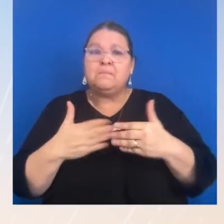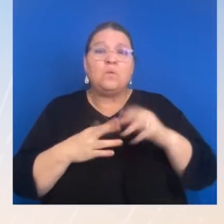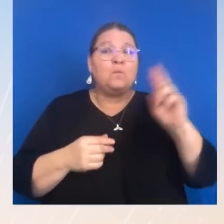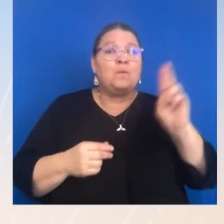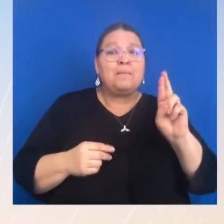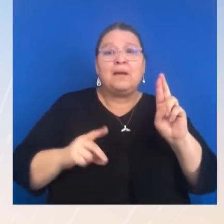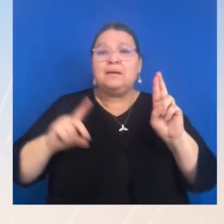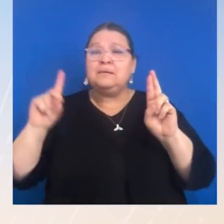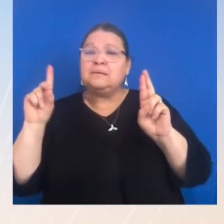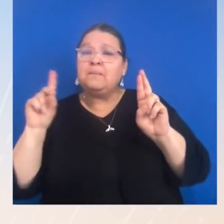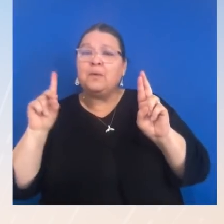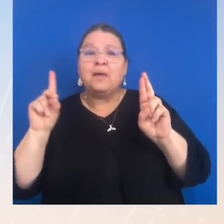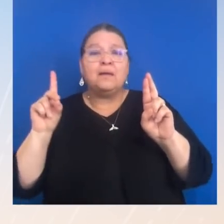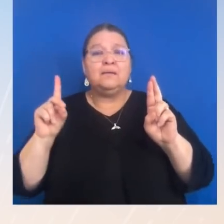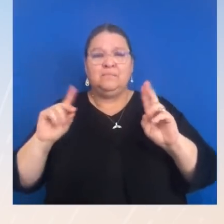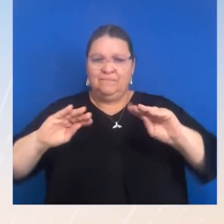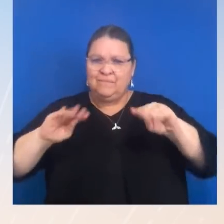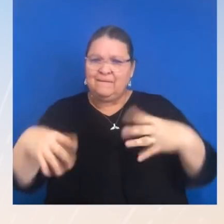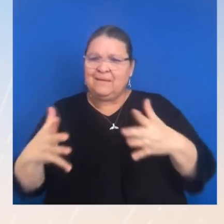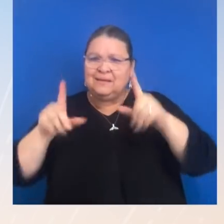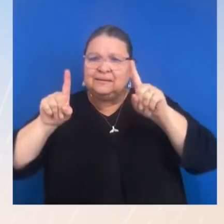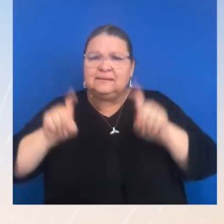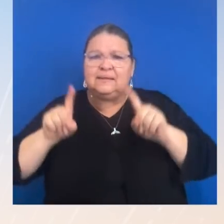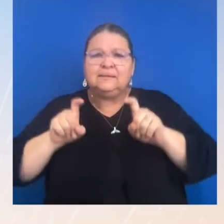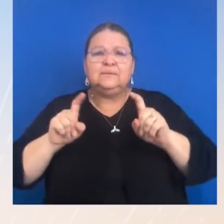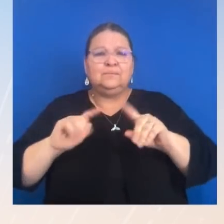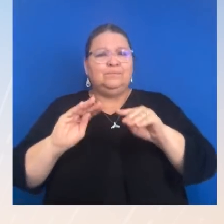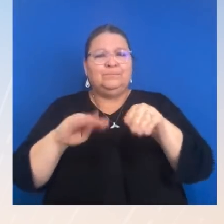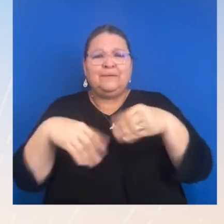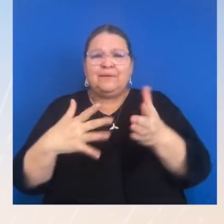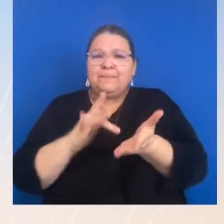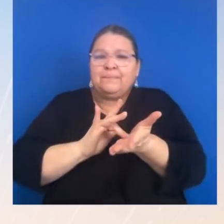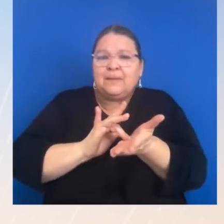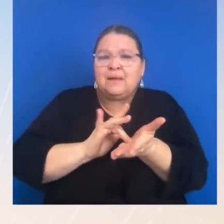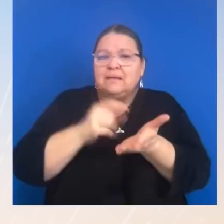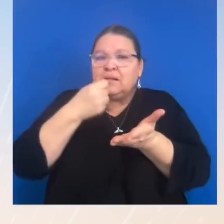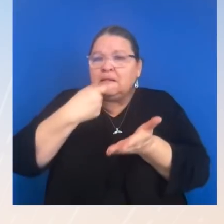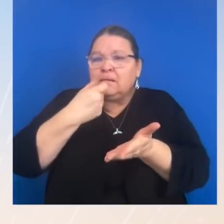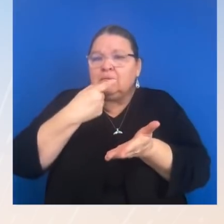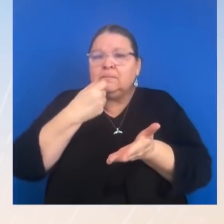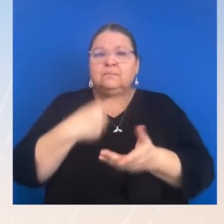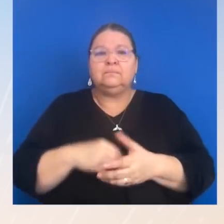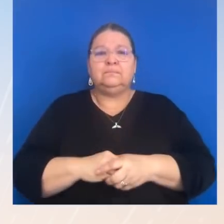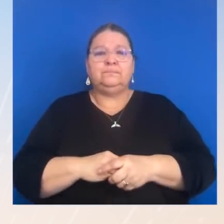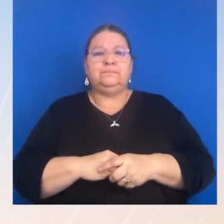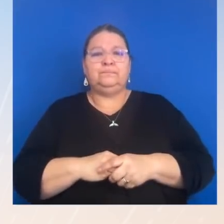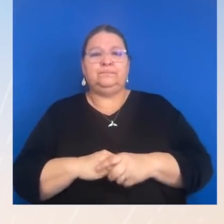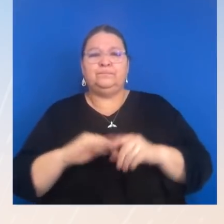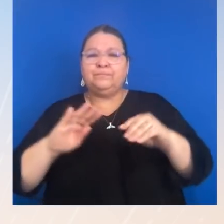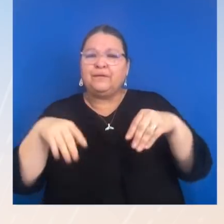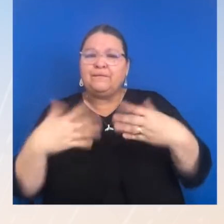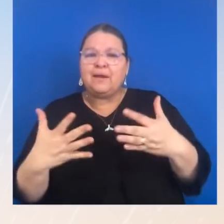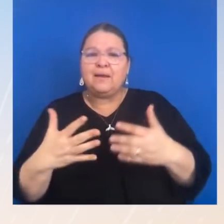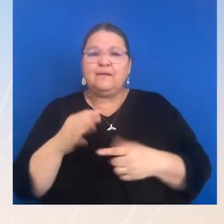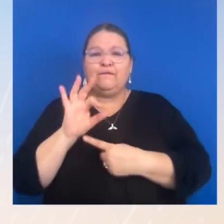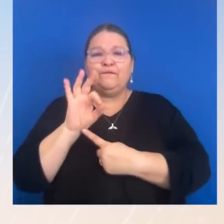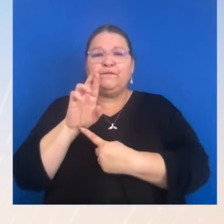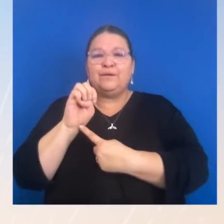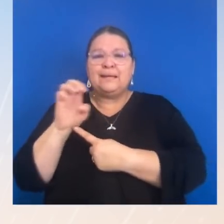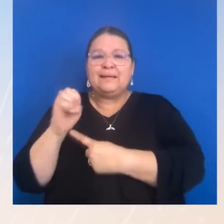providing free -- free vaccines. Those are all programs that we're talking about continuing.